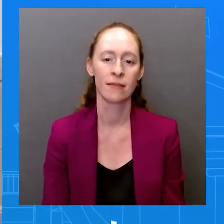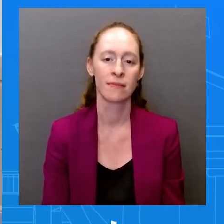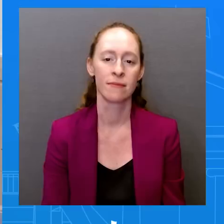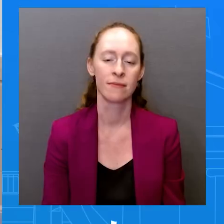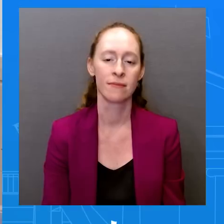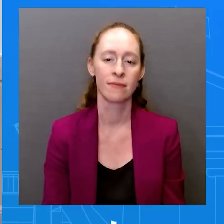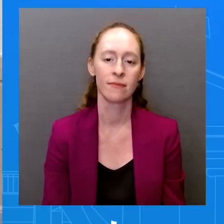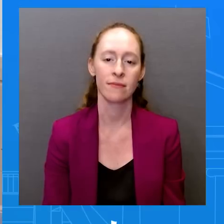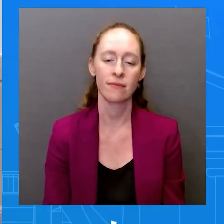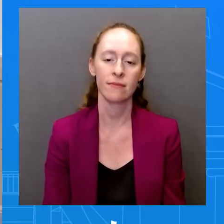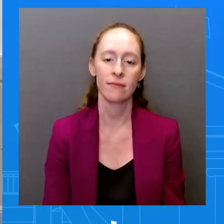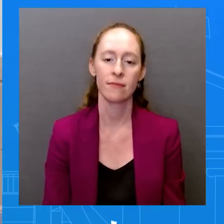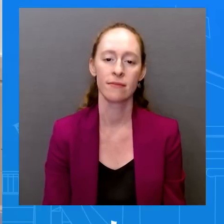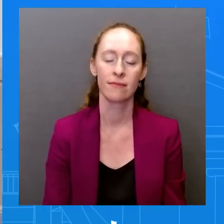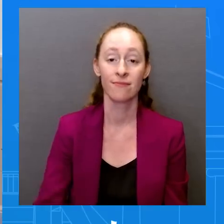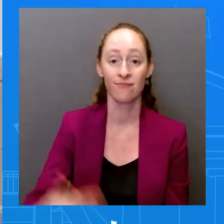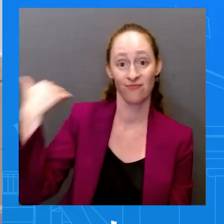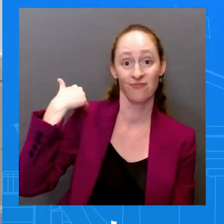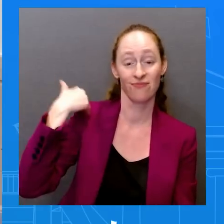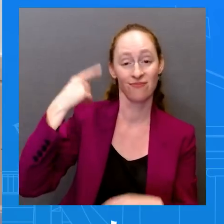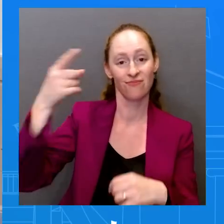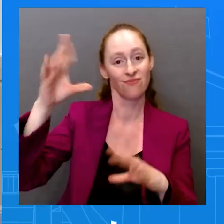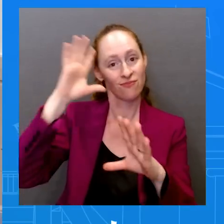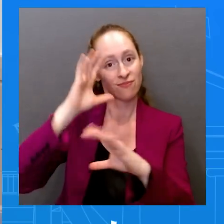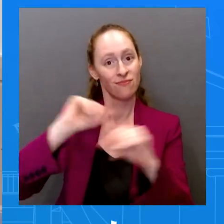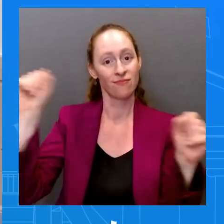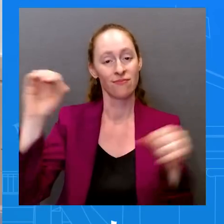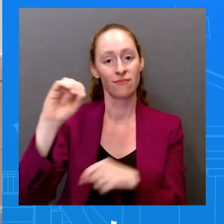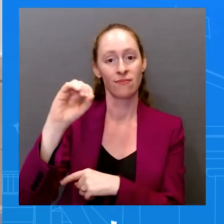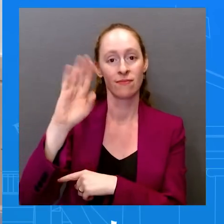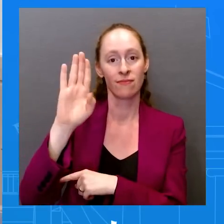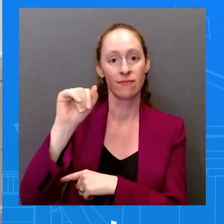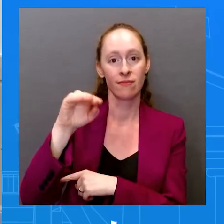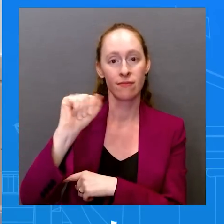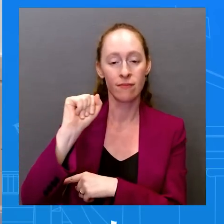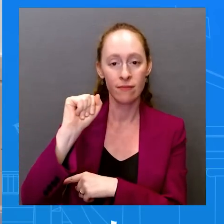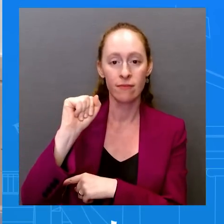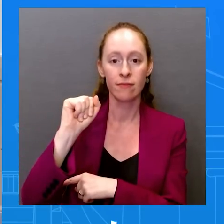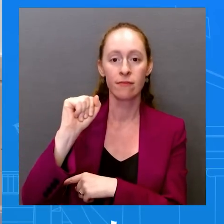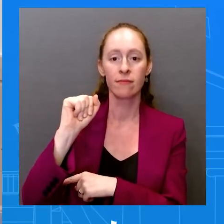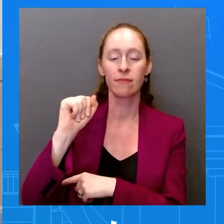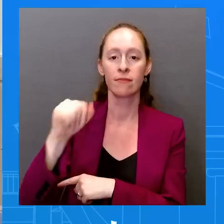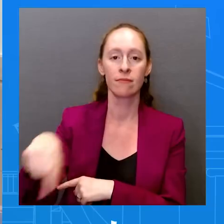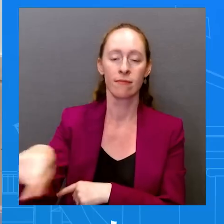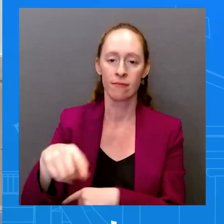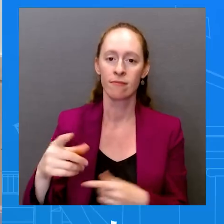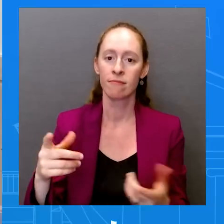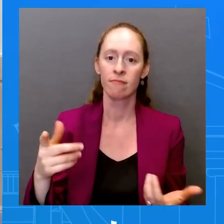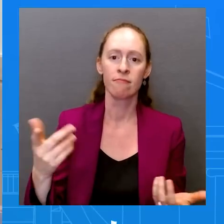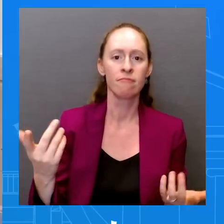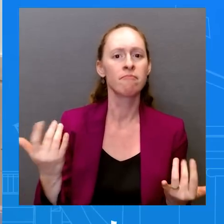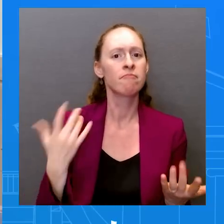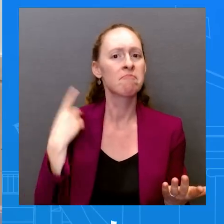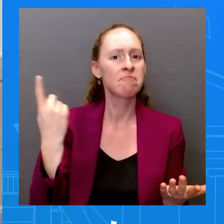There were no comments from him publicly to the reporters that were in the room. What did he tell the President yesterday about what he thinks needs to be done for Democrats,